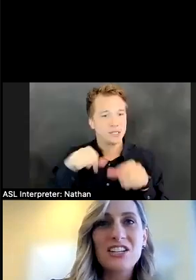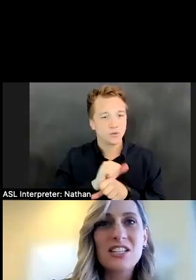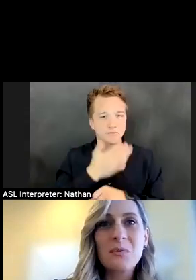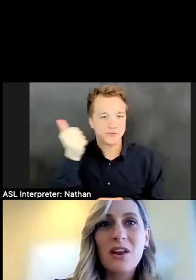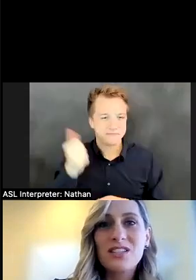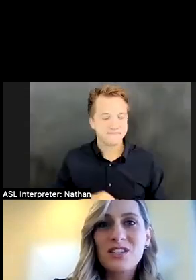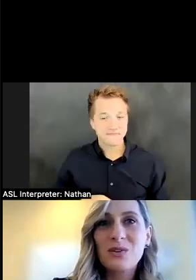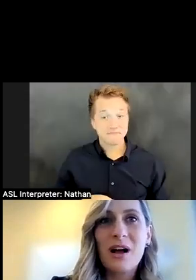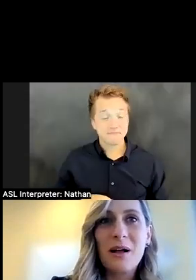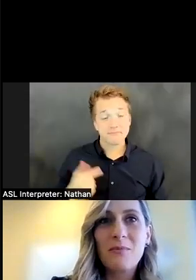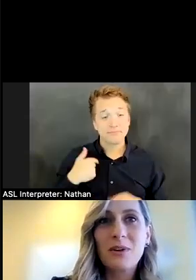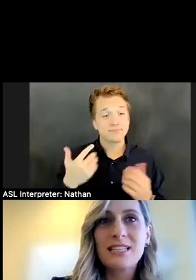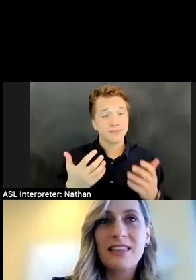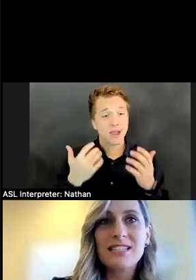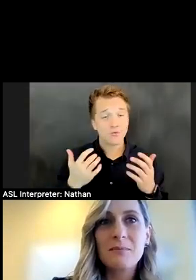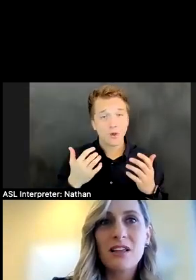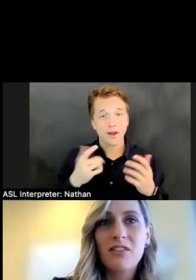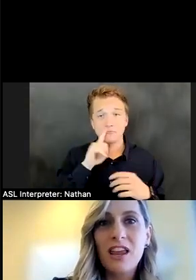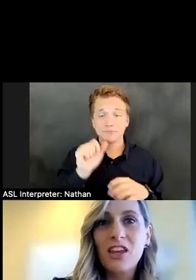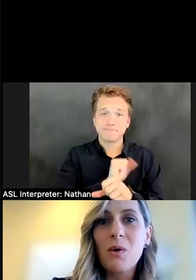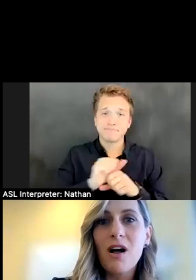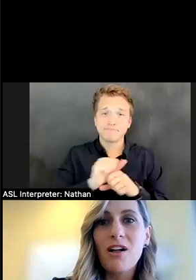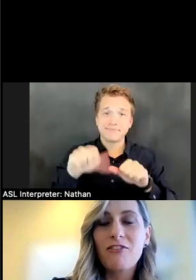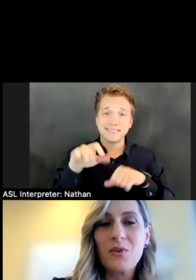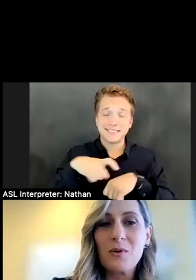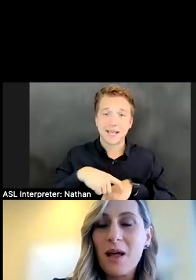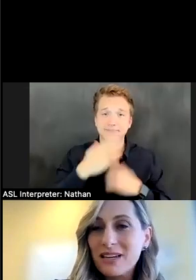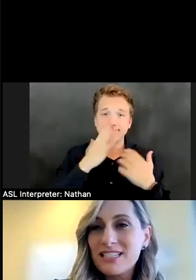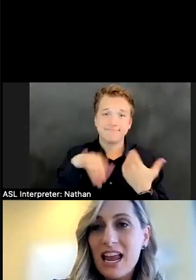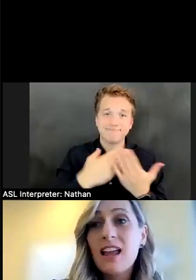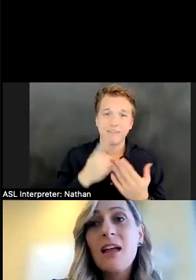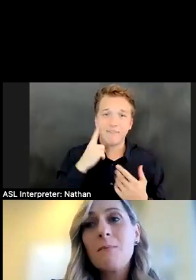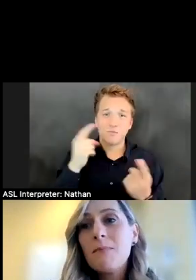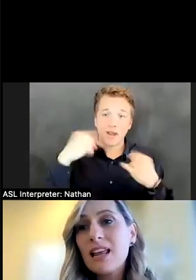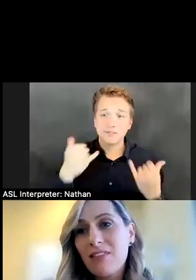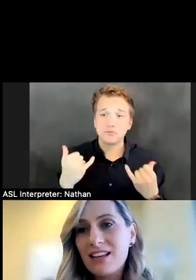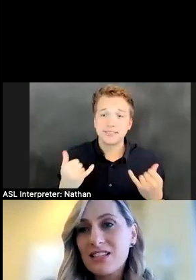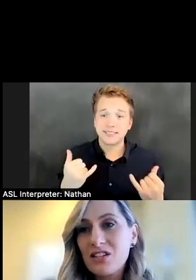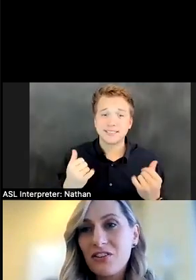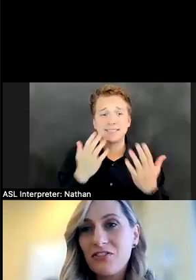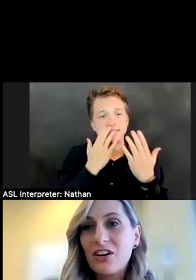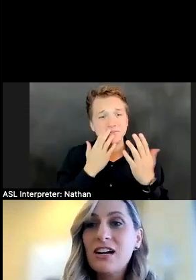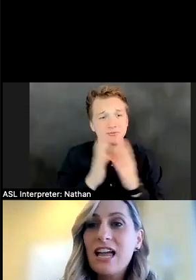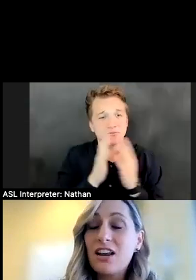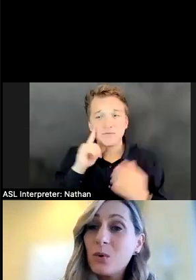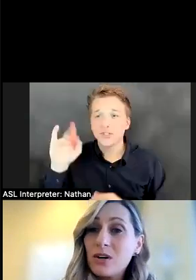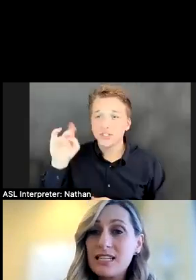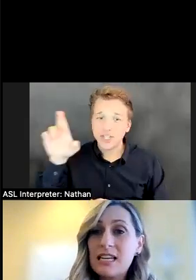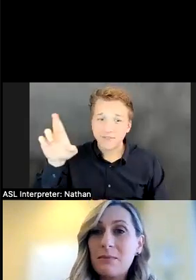I just wanted to really take the time to thank you all for coming today. Many thanks to Jennifer and your team.